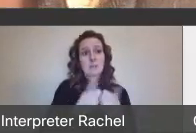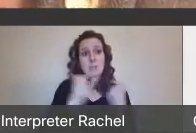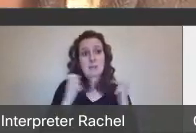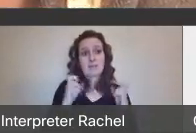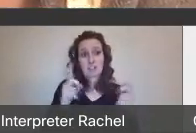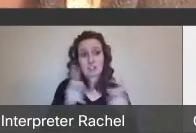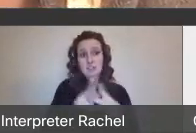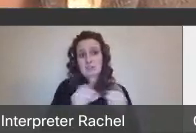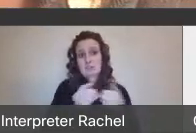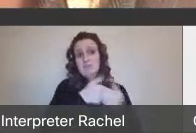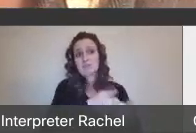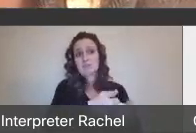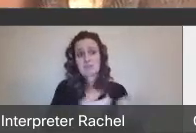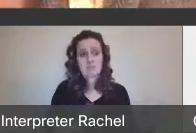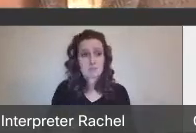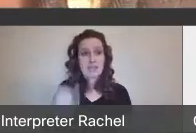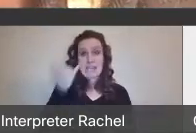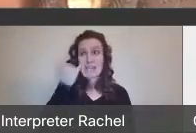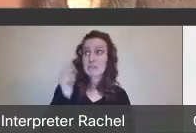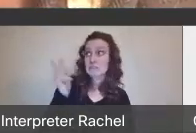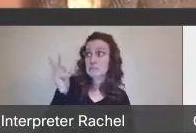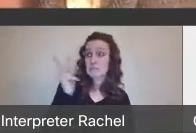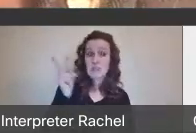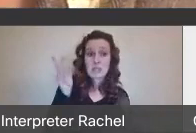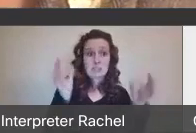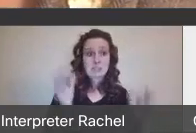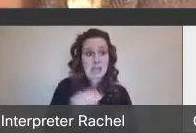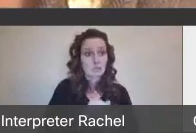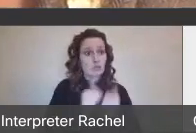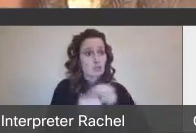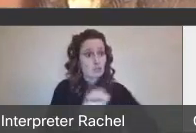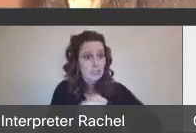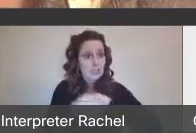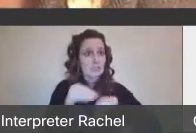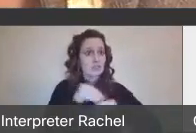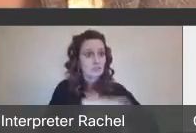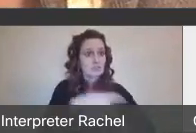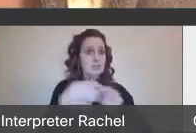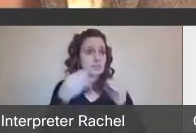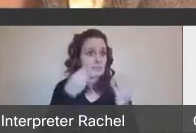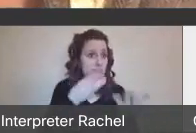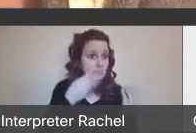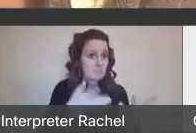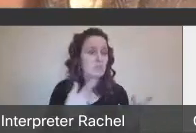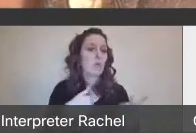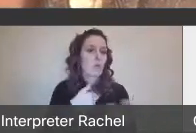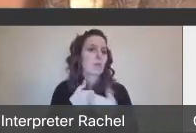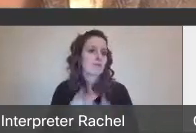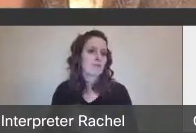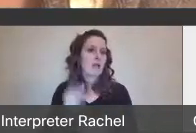So if those entities decide to change the guidance then we will change with them. I'm not aware of any